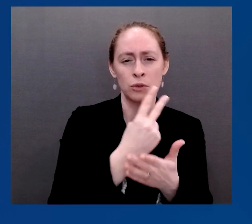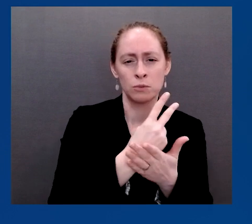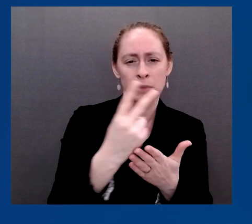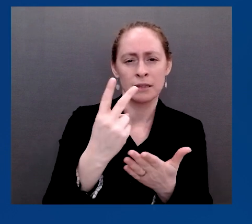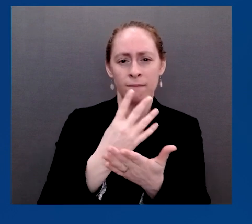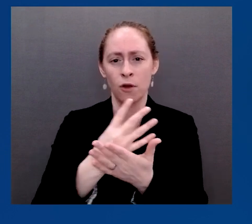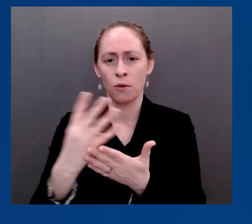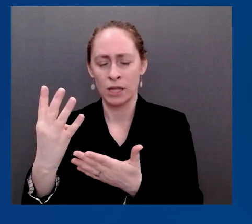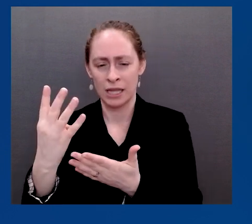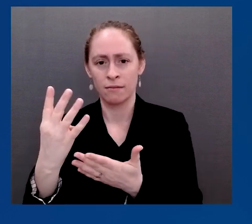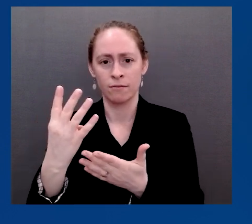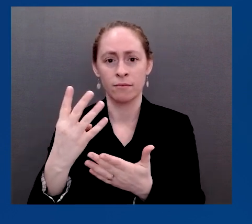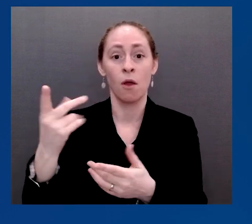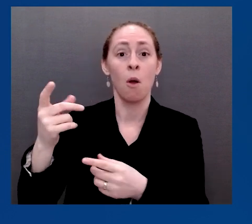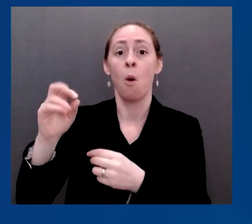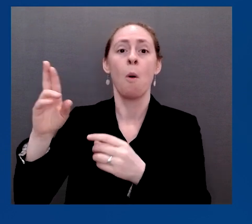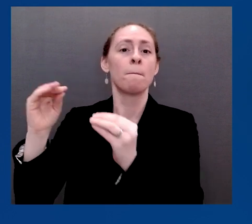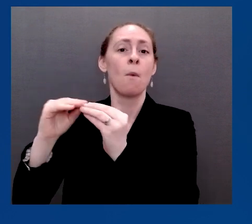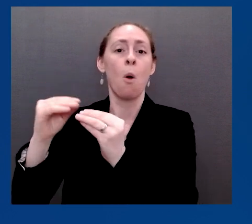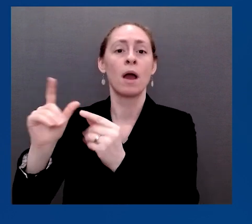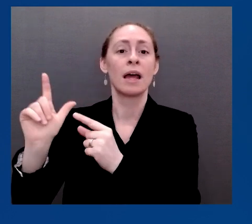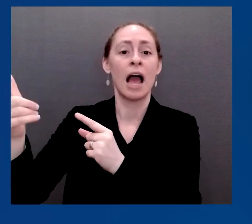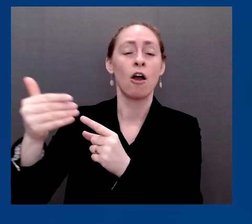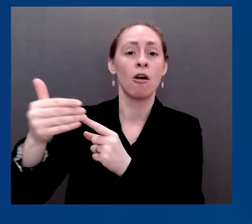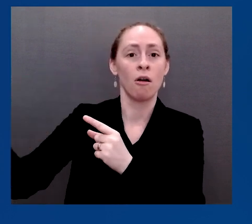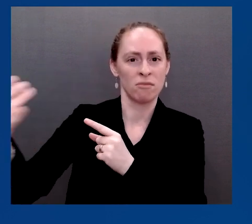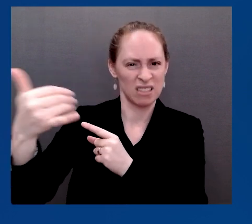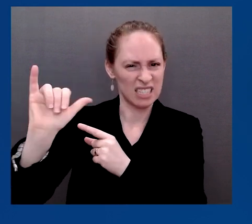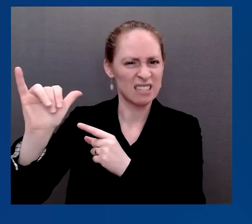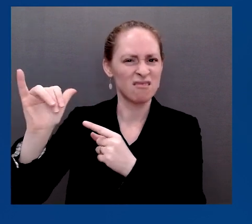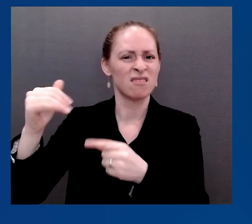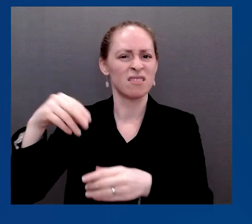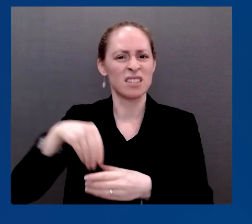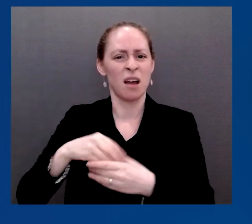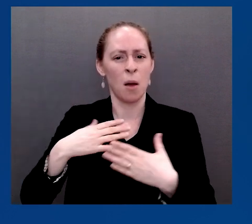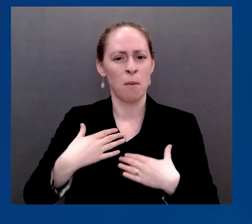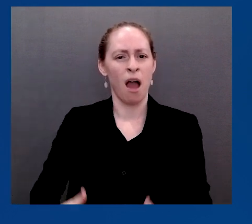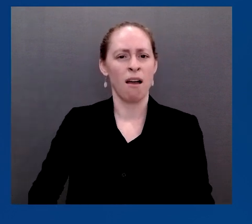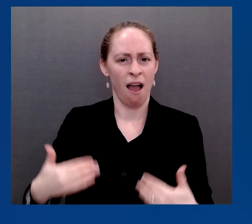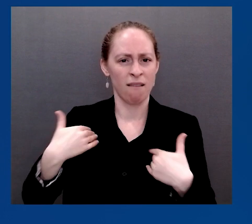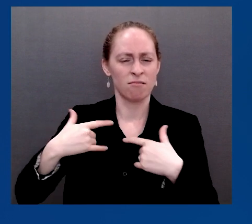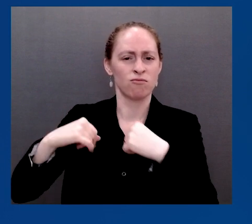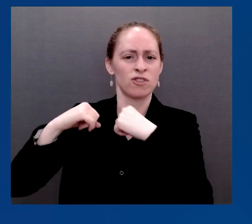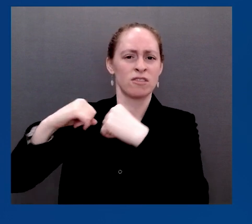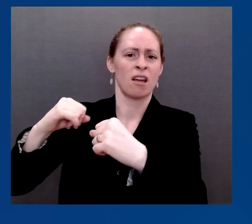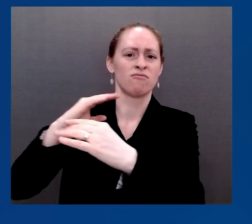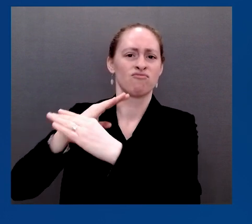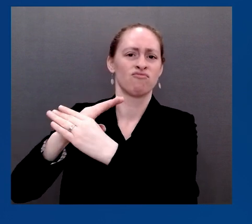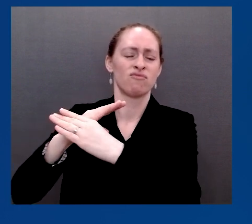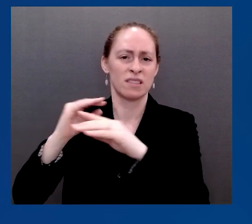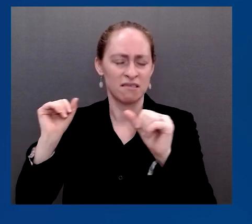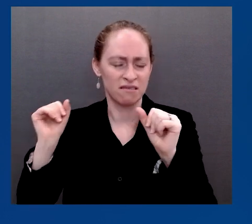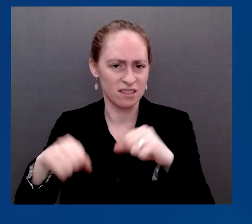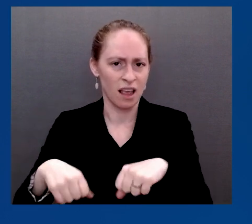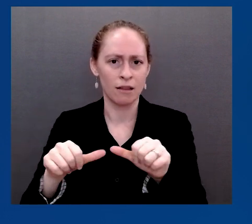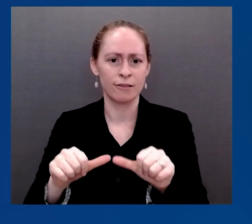And again, if you look at CDC data, which shows a dramatic reduction in the risk of hospitalization